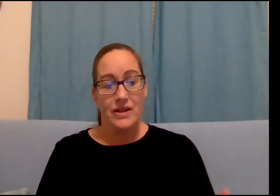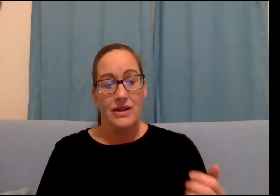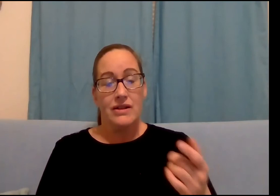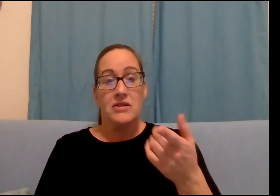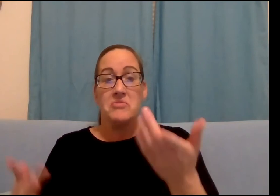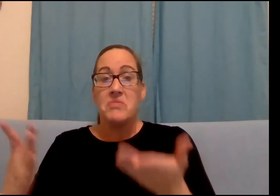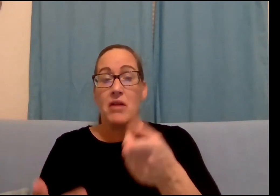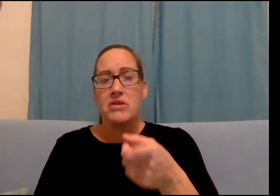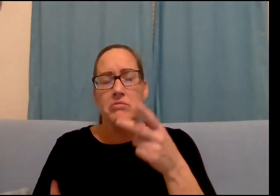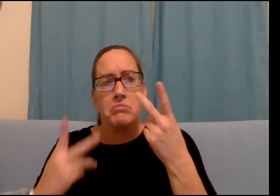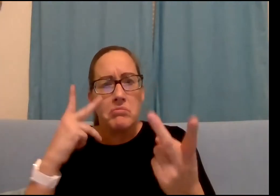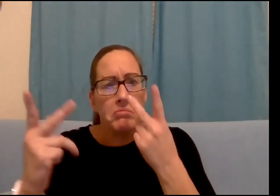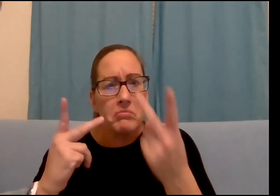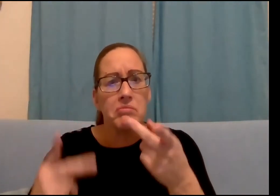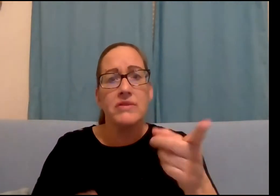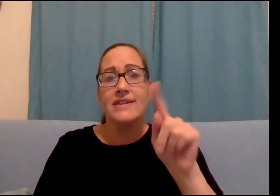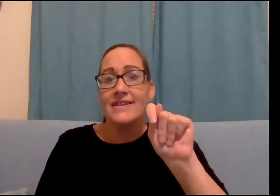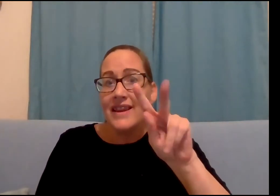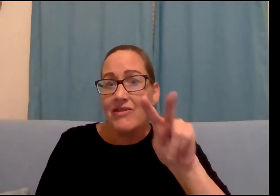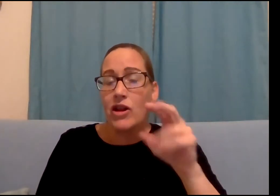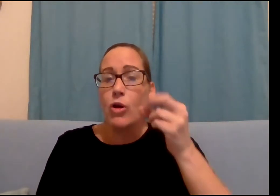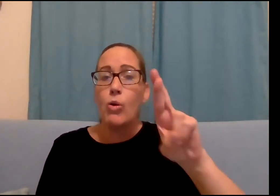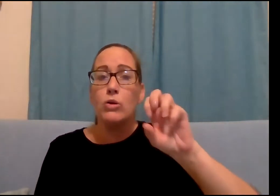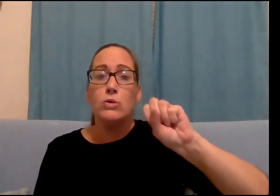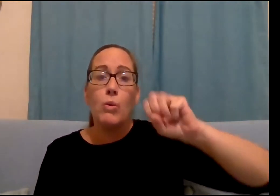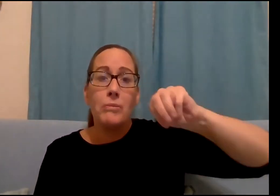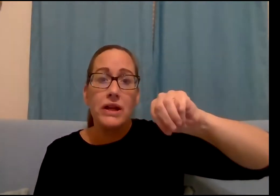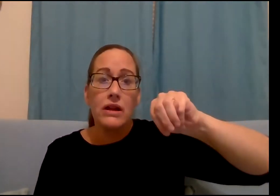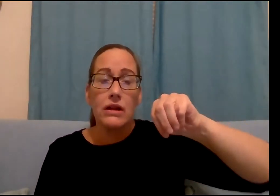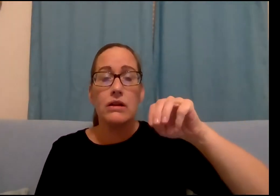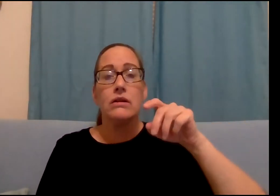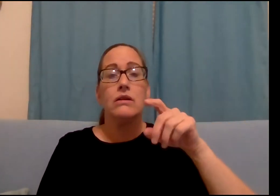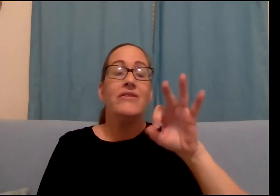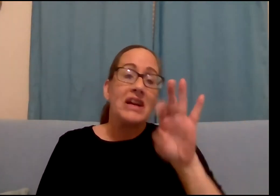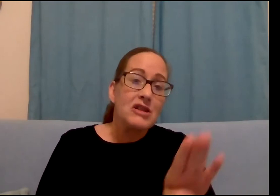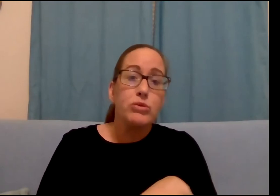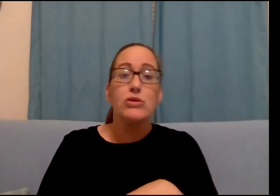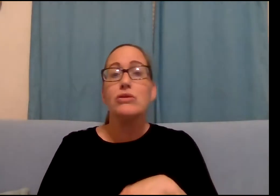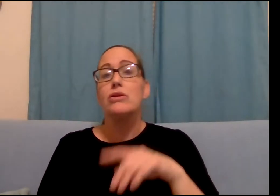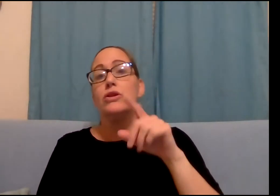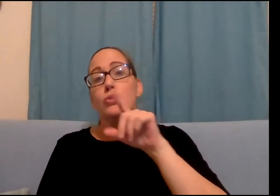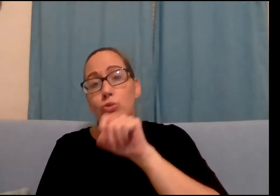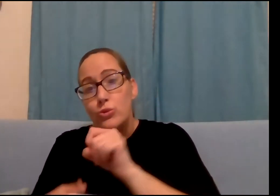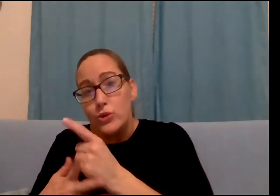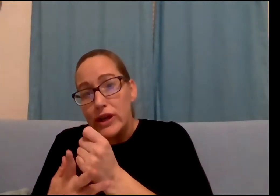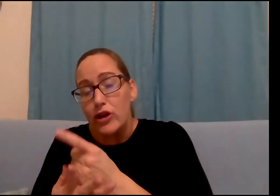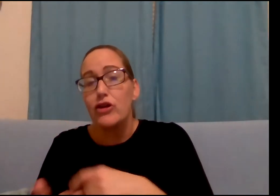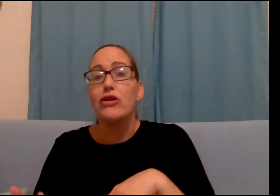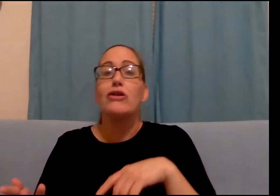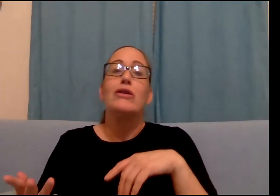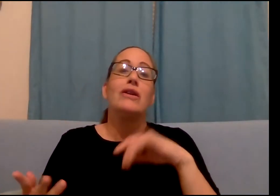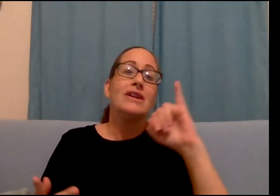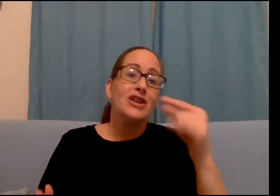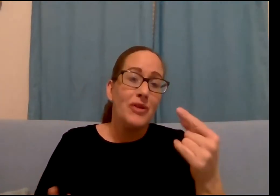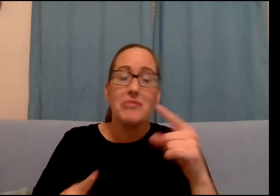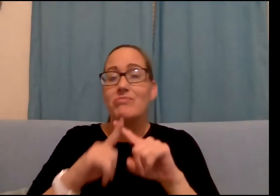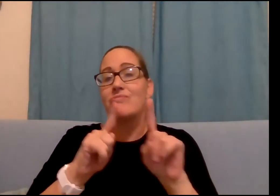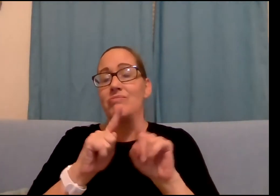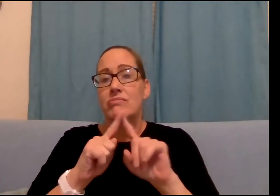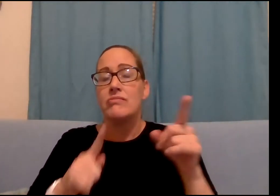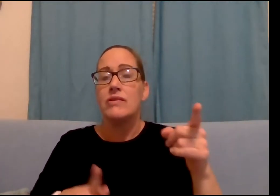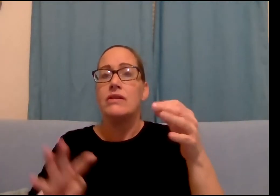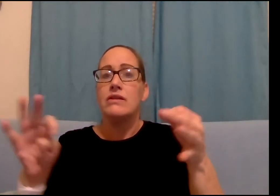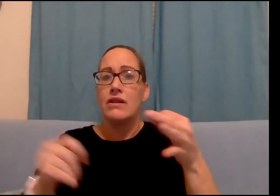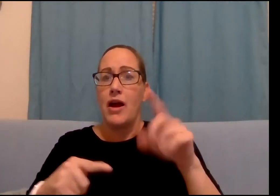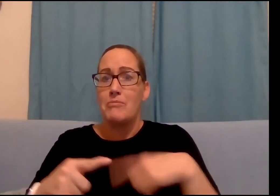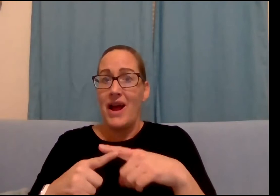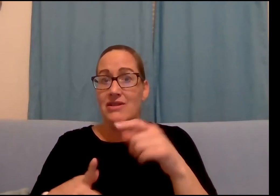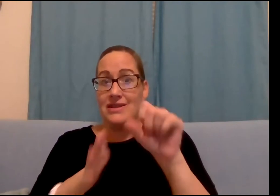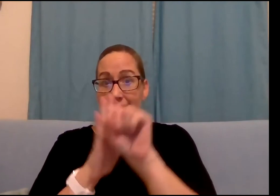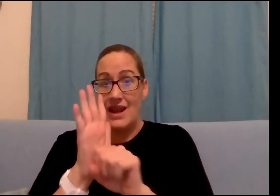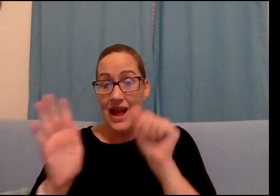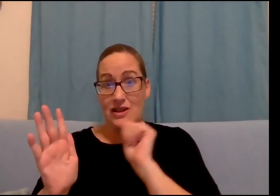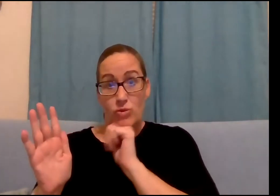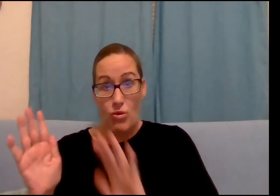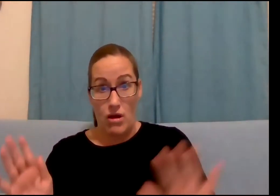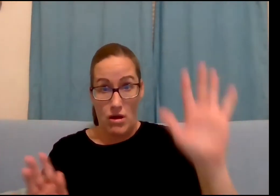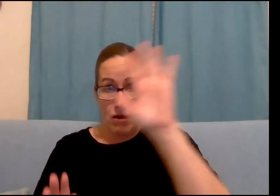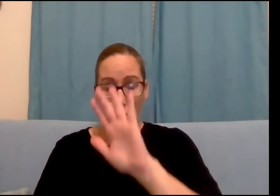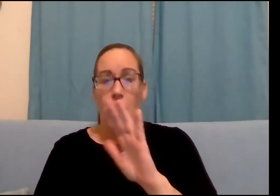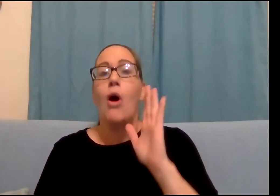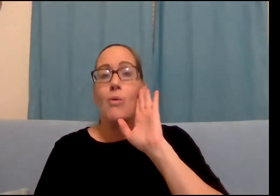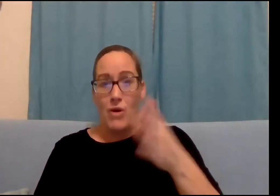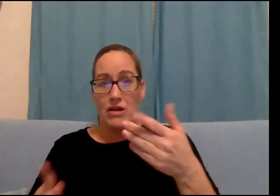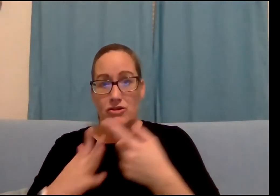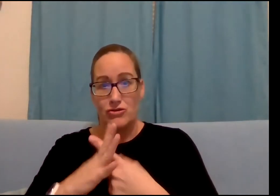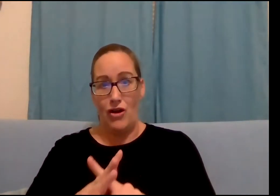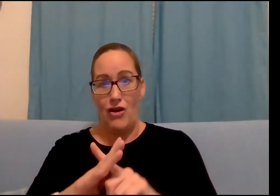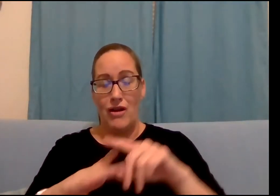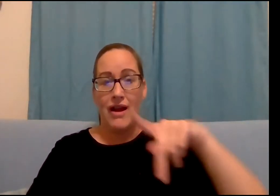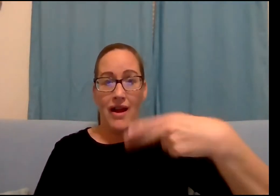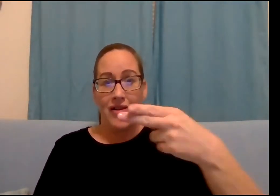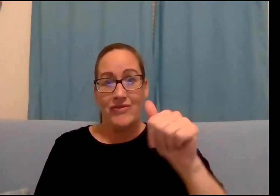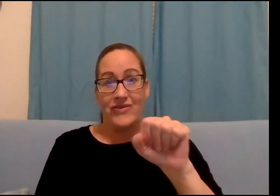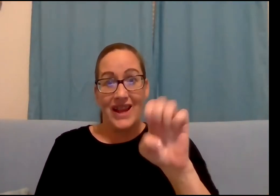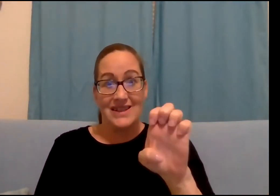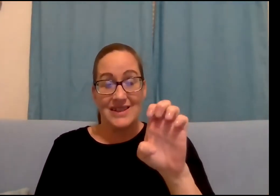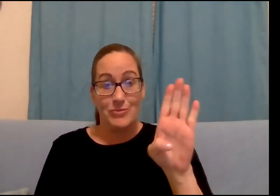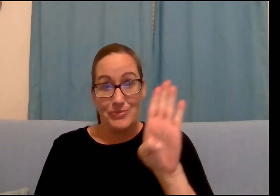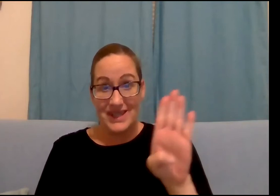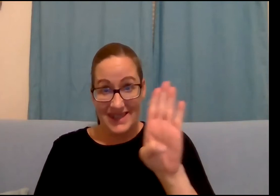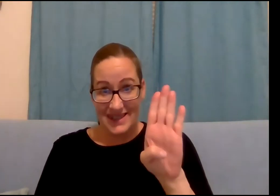You may see on TV and on social media (Facebook, Twitter, Instagram, explaining about the state of Arizona will start phase (1)B.